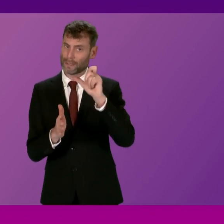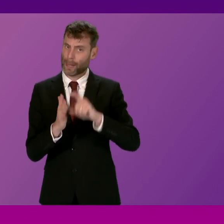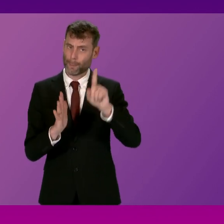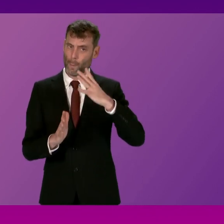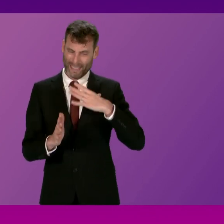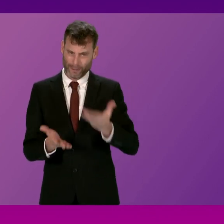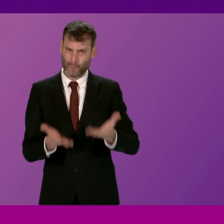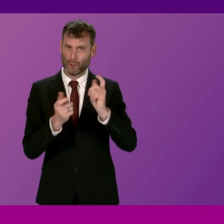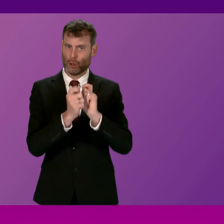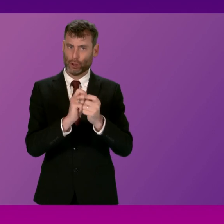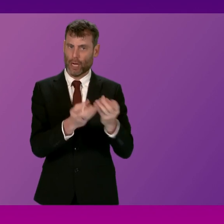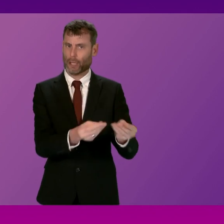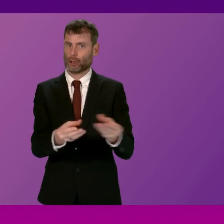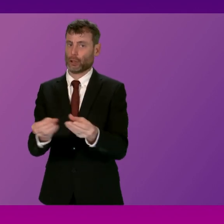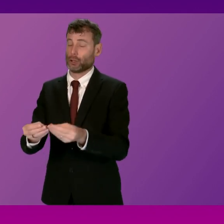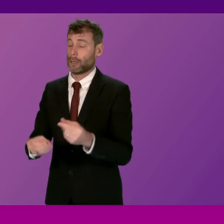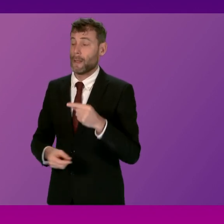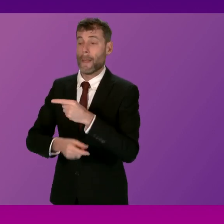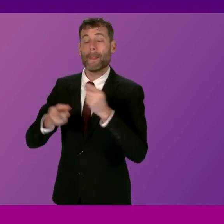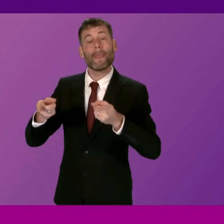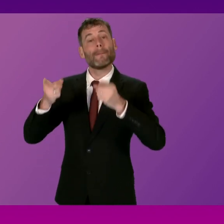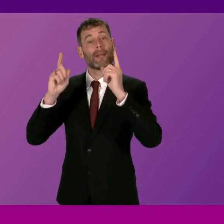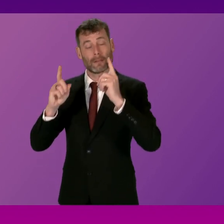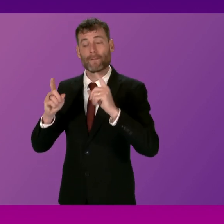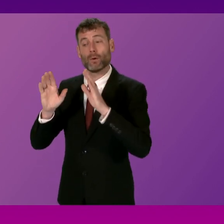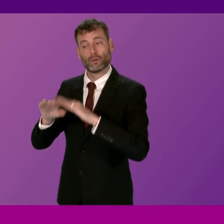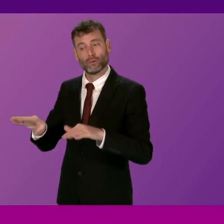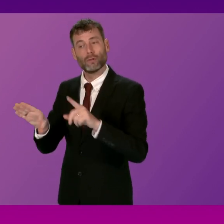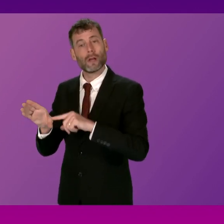Indeed, the Minister for Children, Young People and Keeping the Promise said in her opening speech: